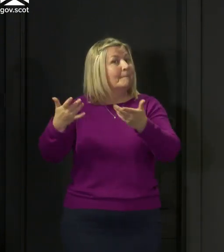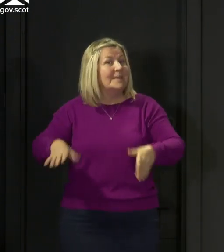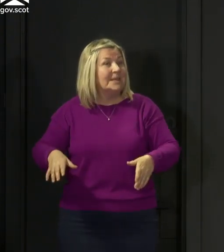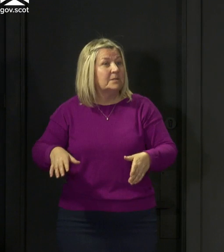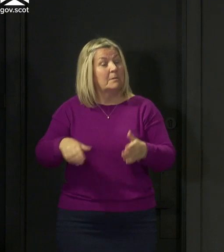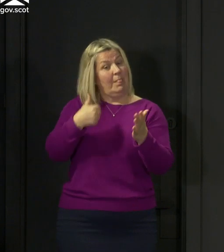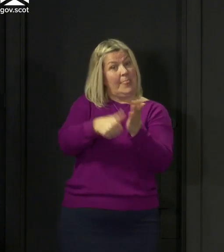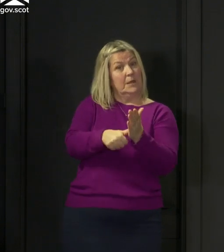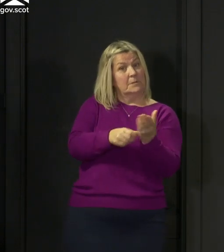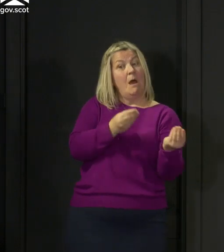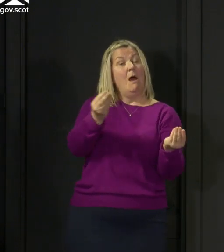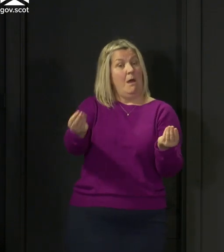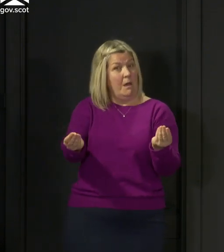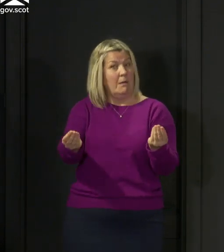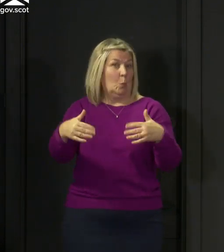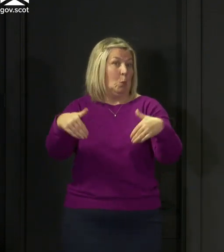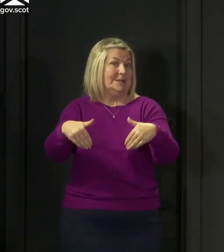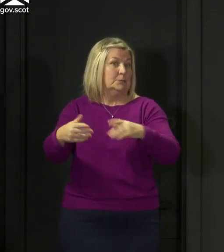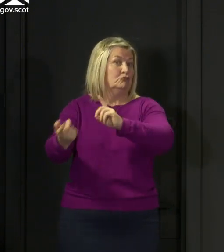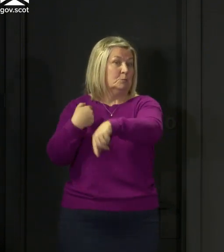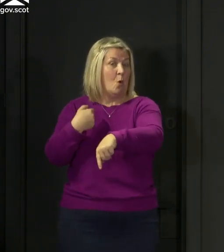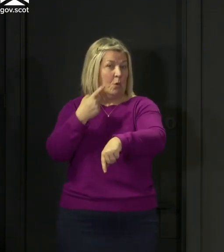that letter, we can certainly check that out, although I do understand that all parts of